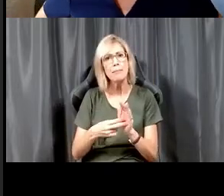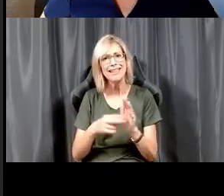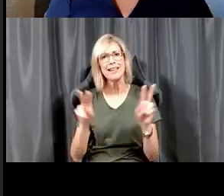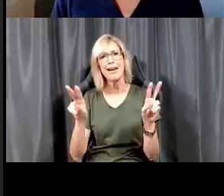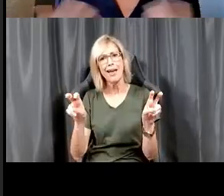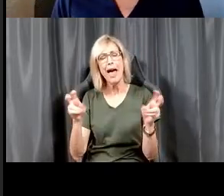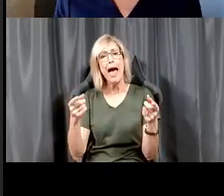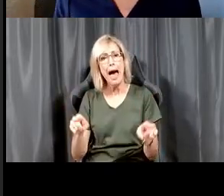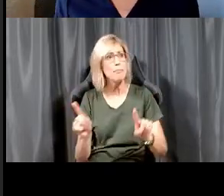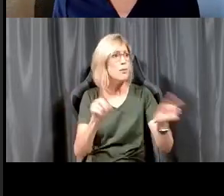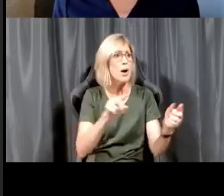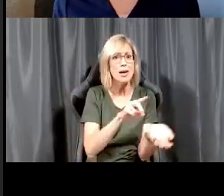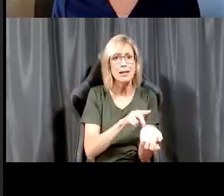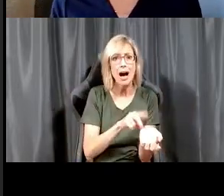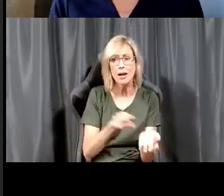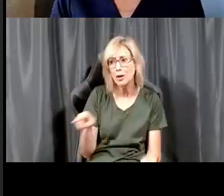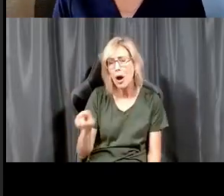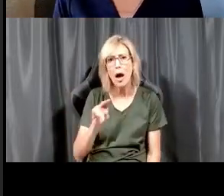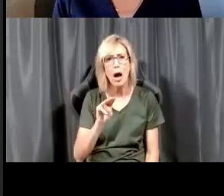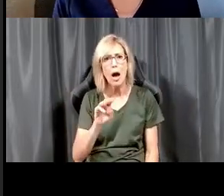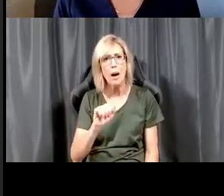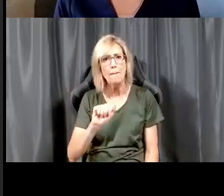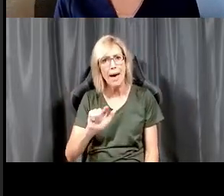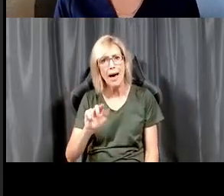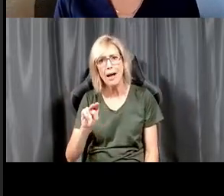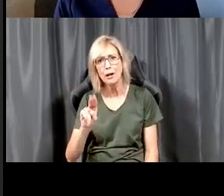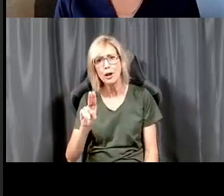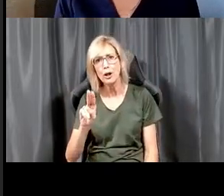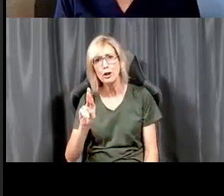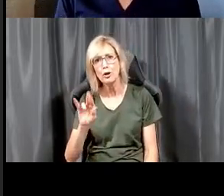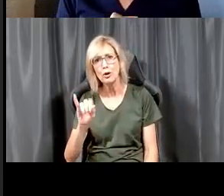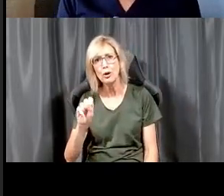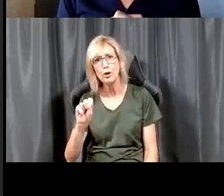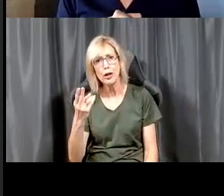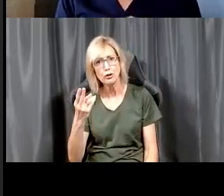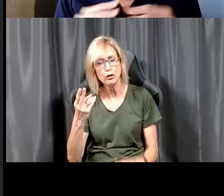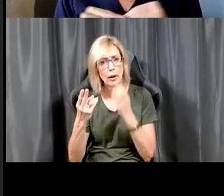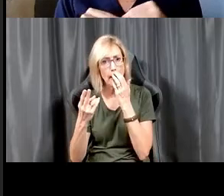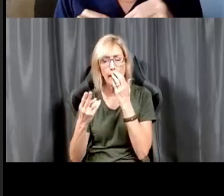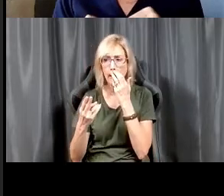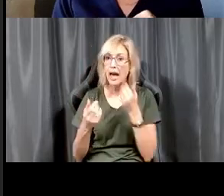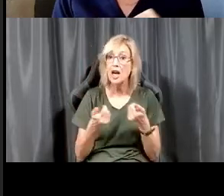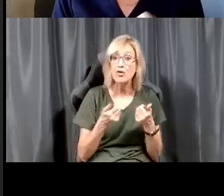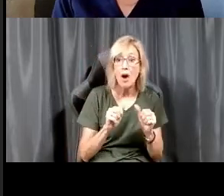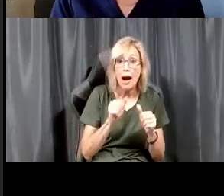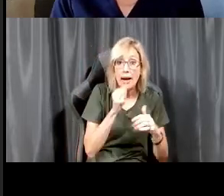Mall nourished. Really worried. Mall nourished. Had tryied hiding chicken side his French fries.